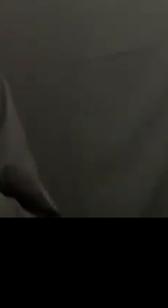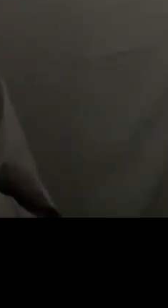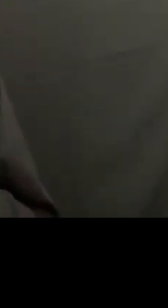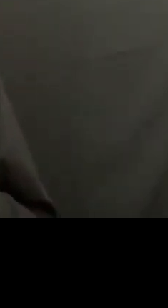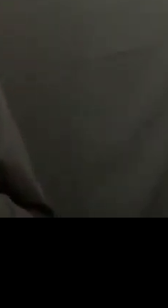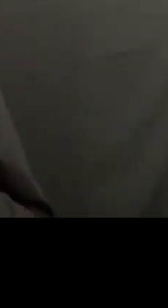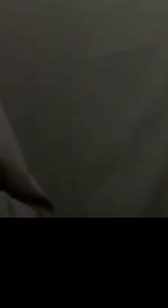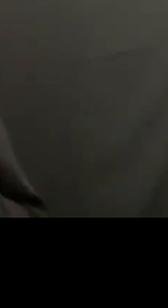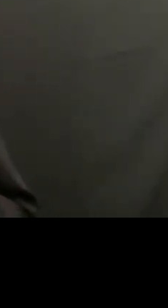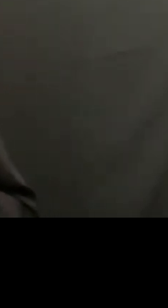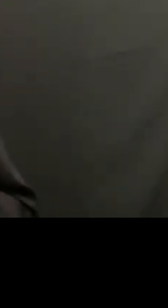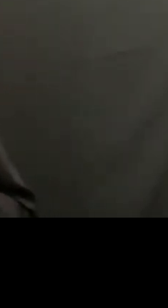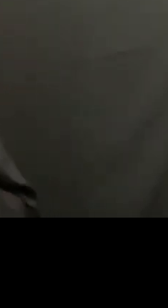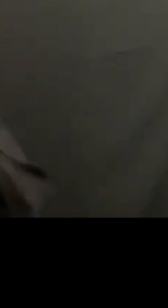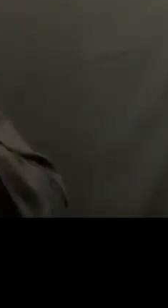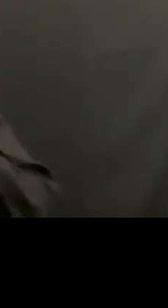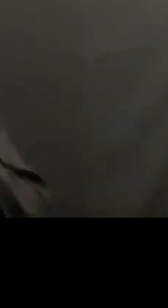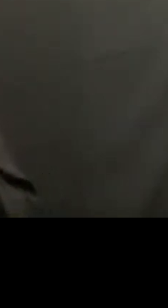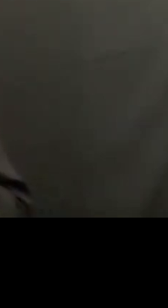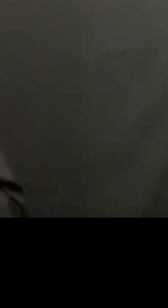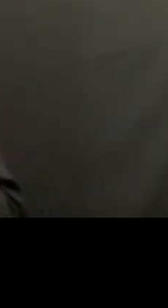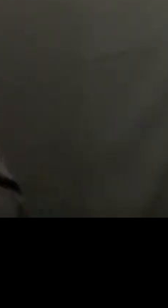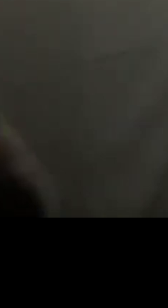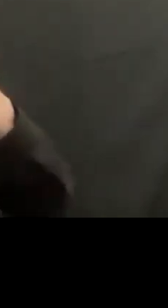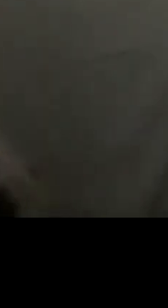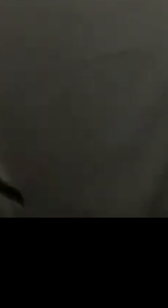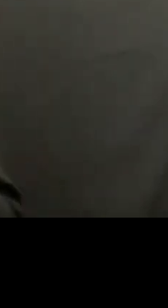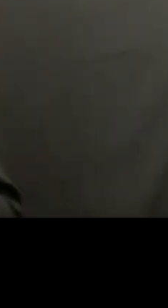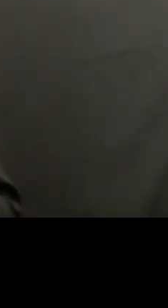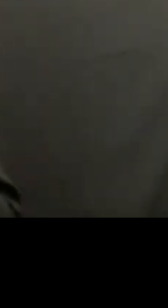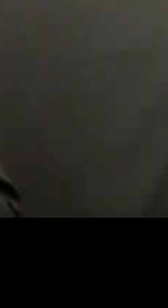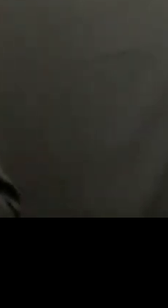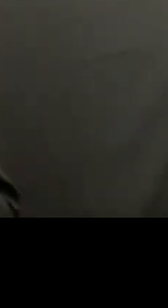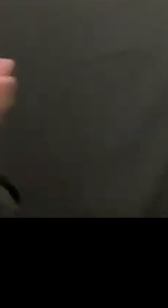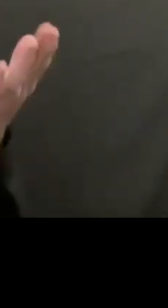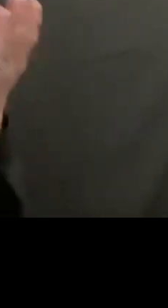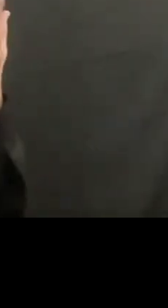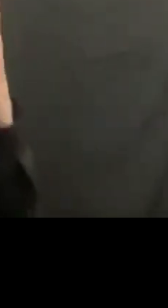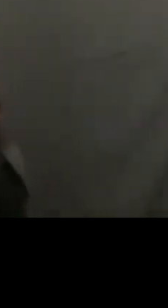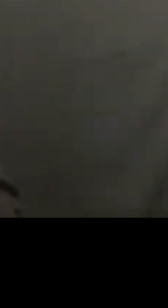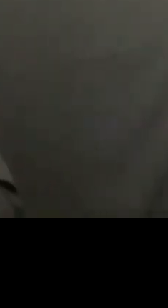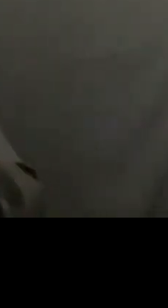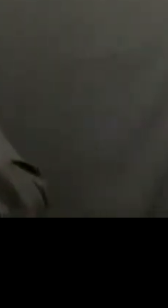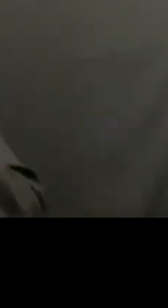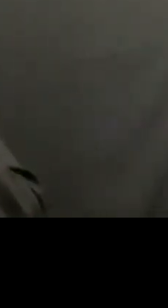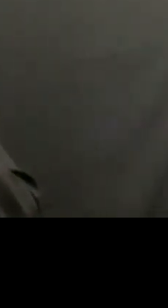And it looks like in the chat, do you have materials that have already been made as examples for any of these?